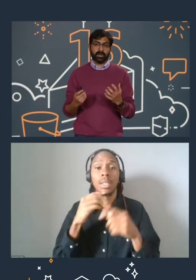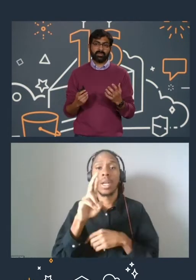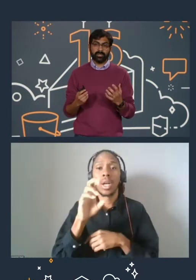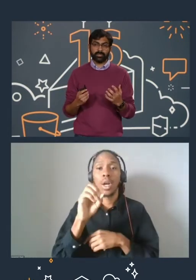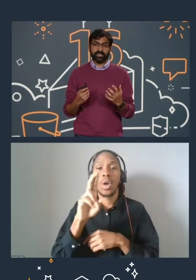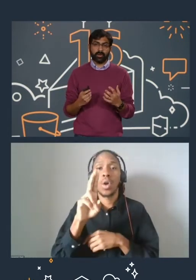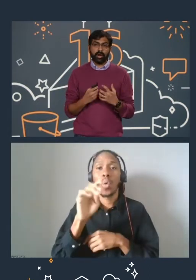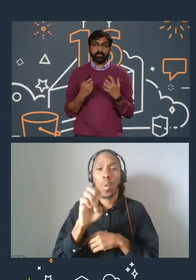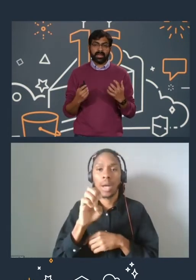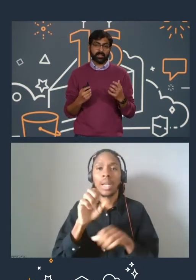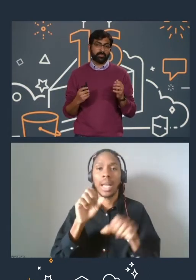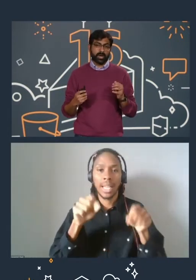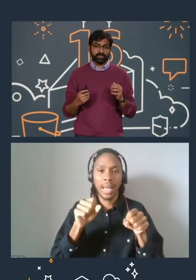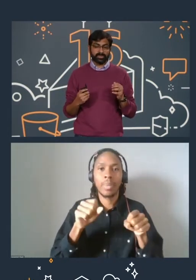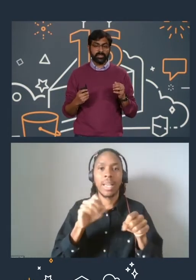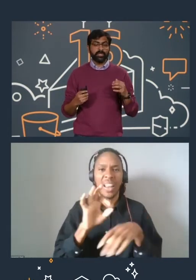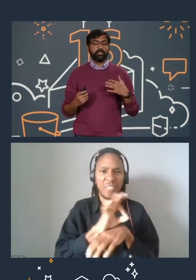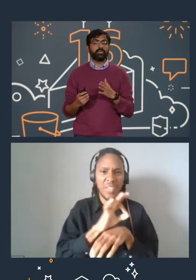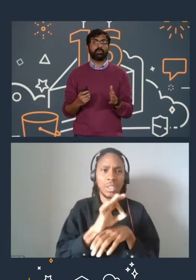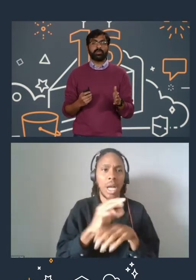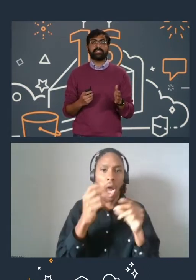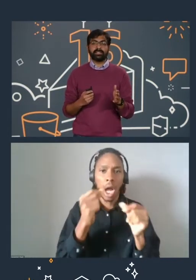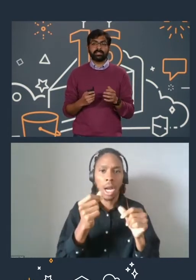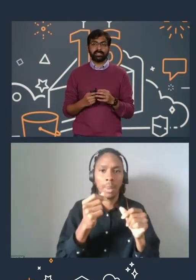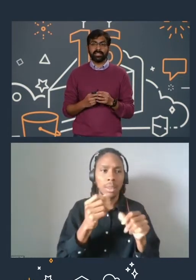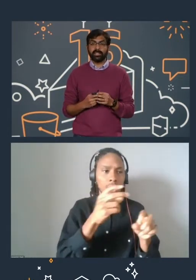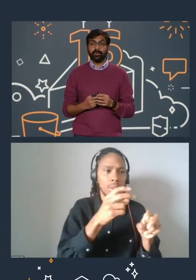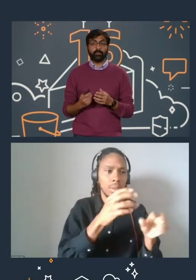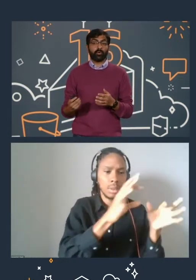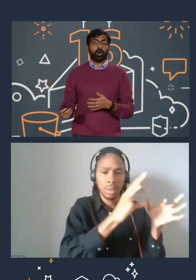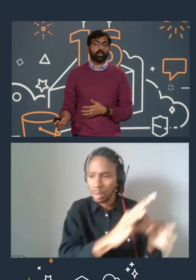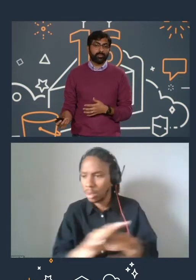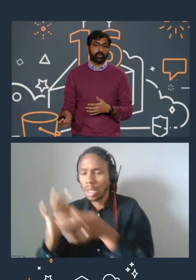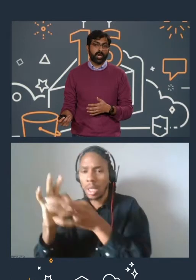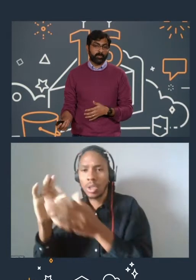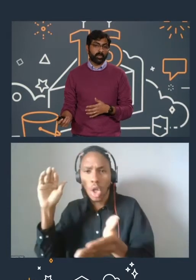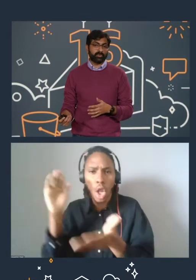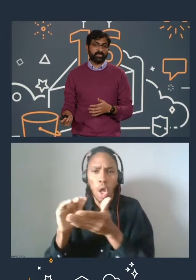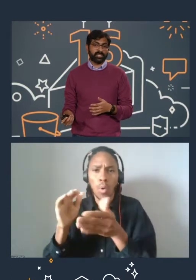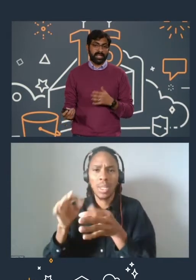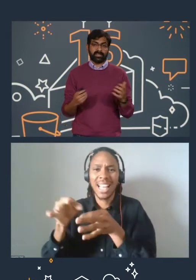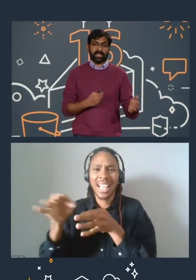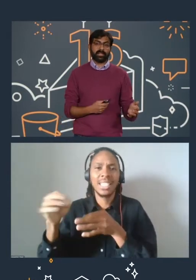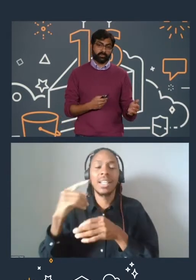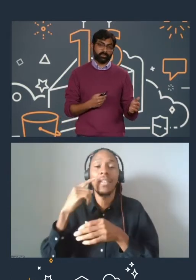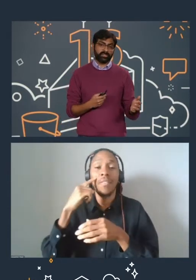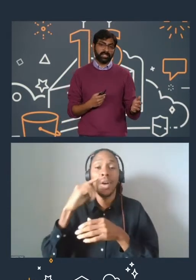that automatically routes to the lowest latency for all of your uploads and downloads.